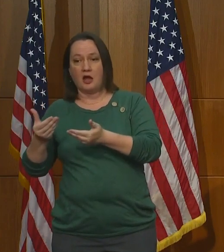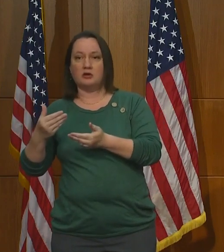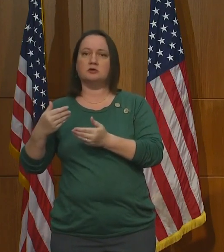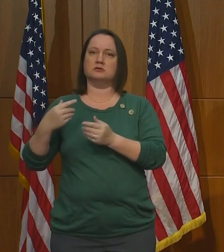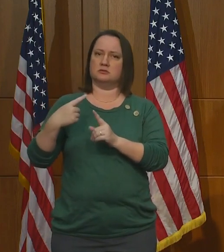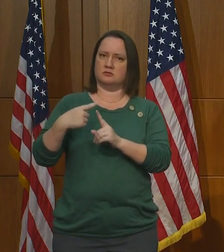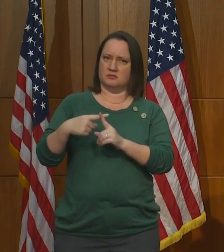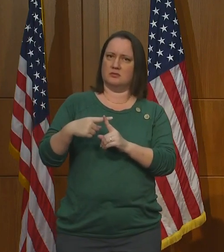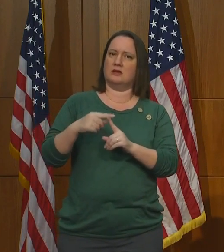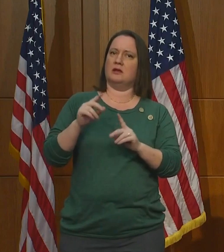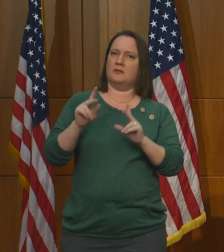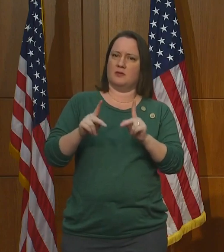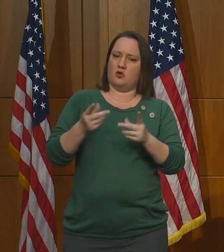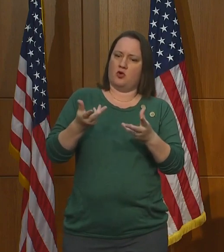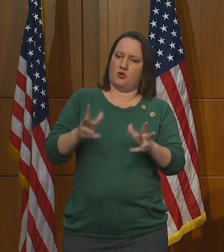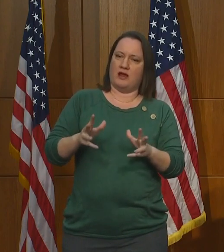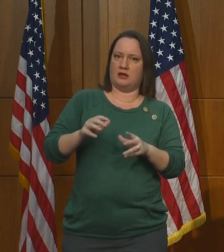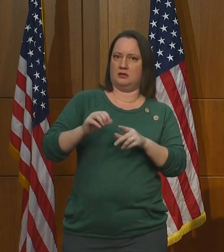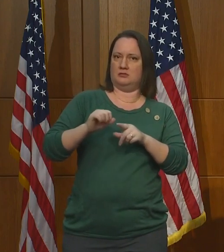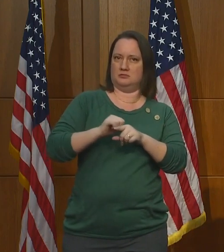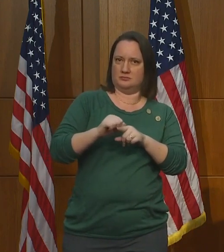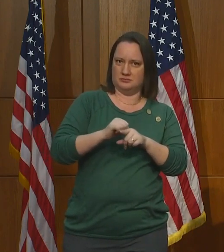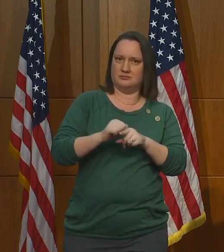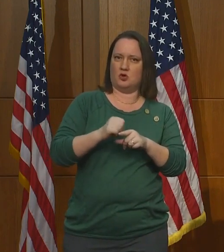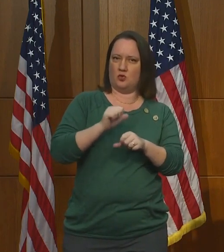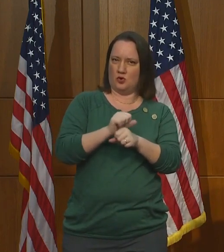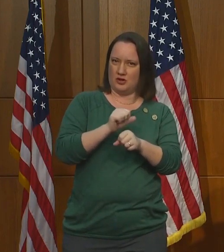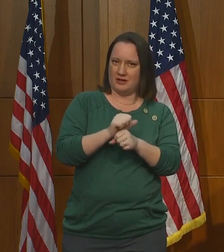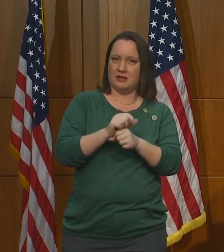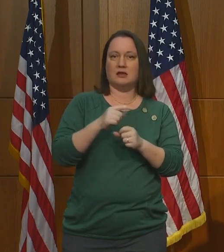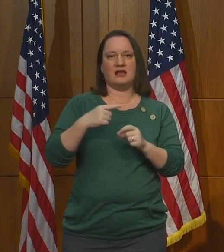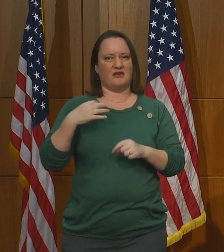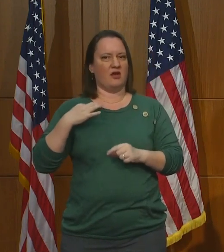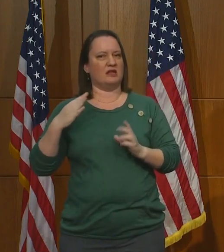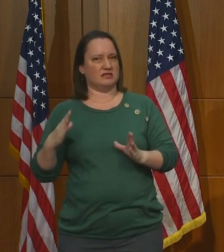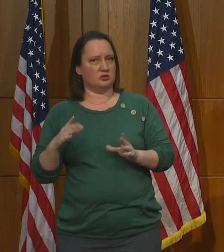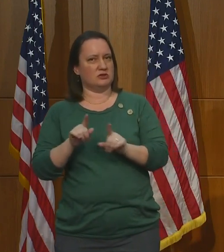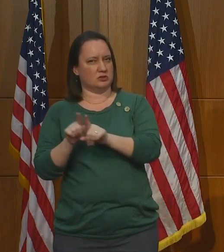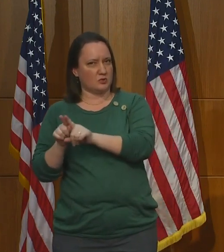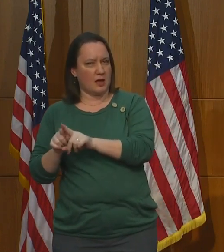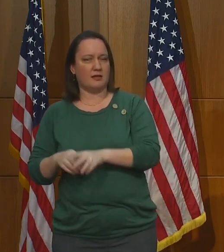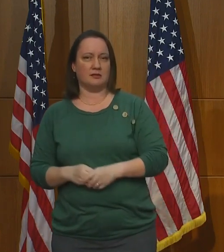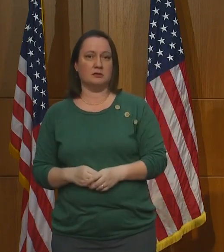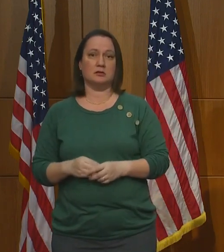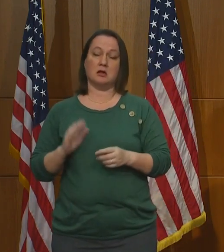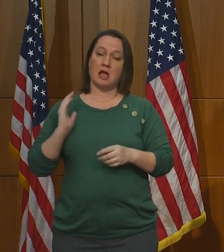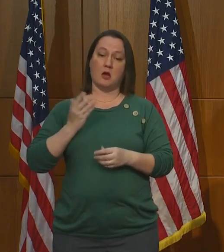HIRES AND EXISTING VDH STAFF